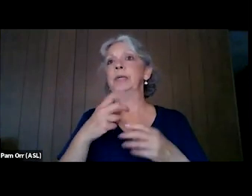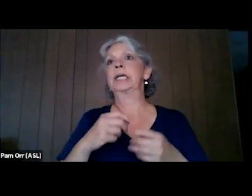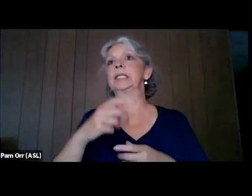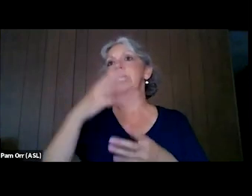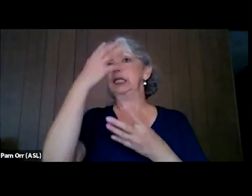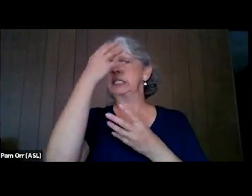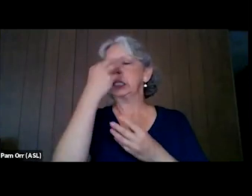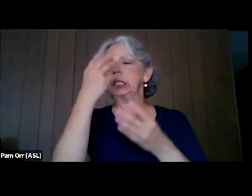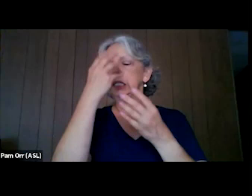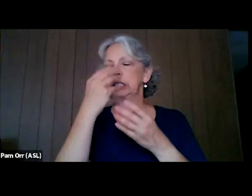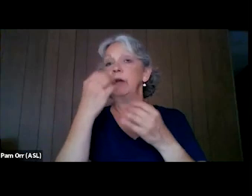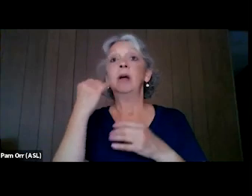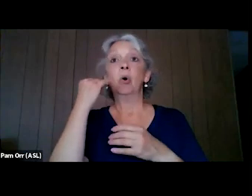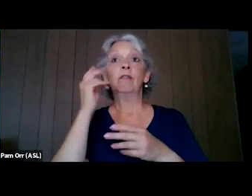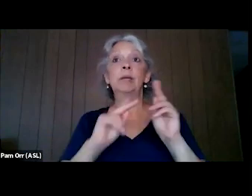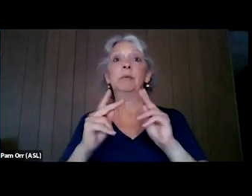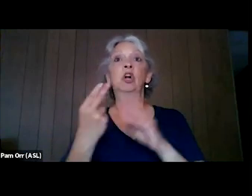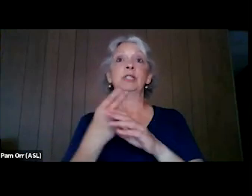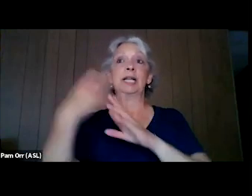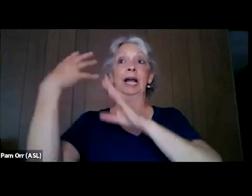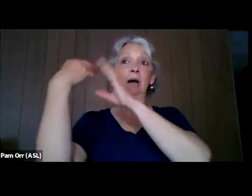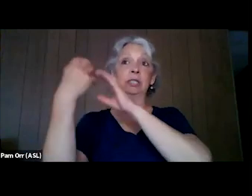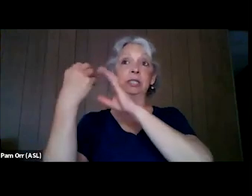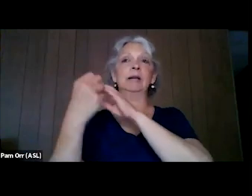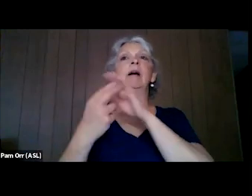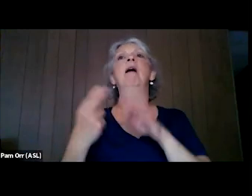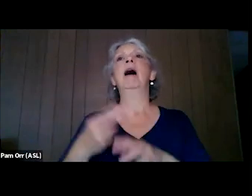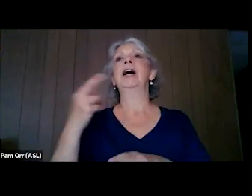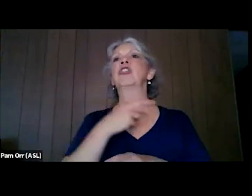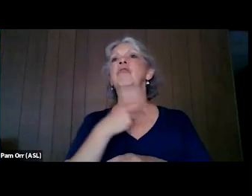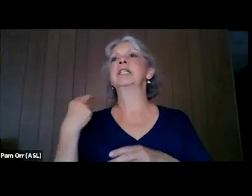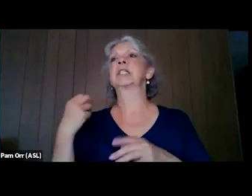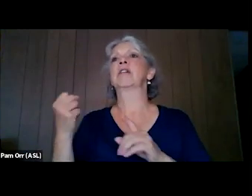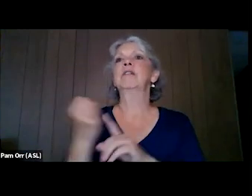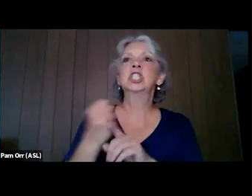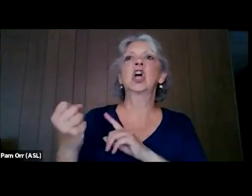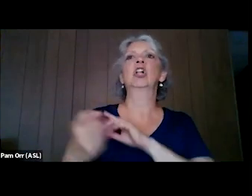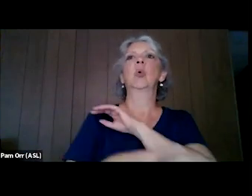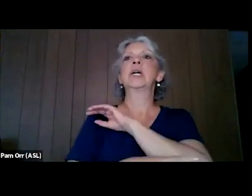particularly for people who are unhoused or using outside, they're at a much higher risk of theft or assault due to sedation on the street.